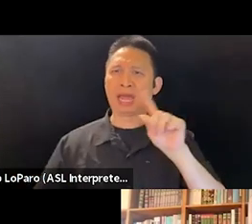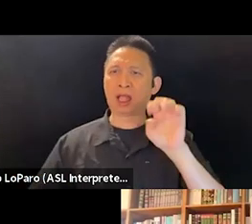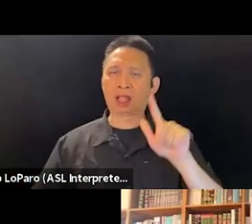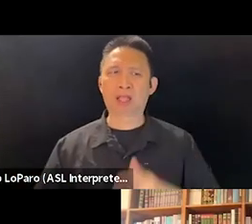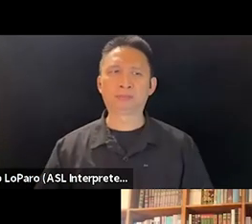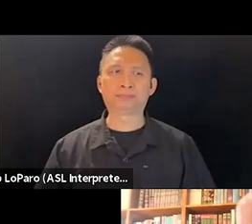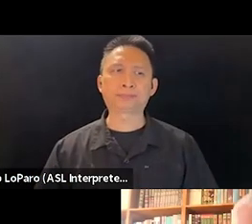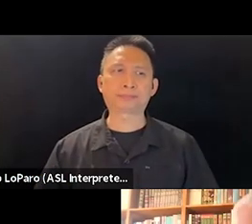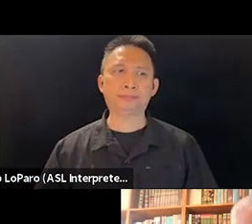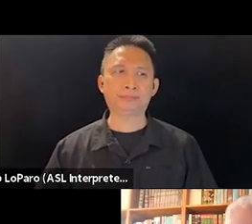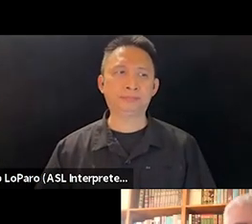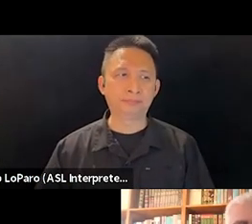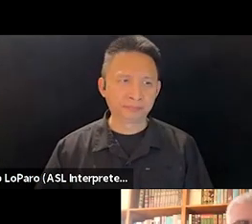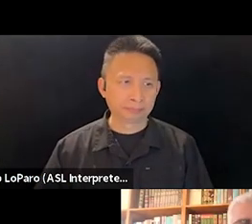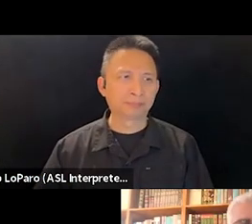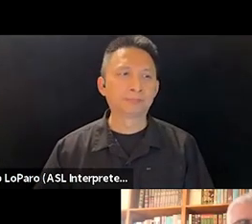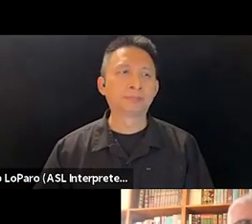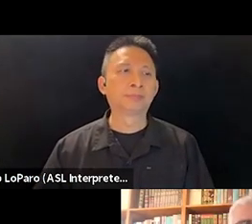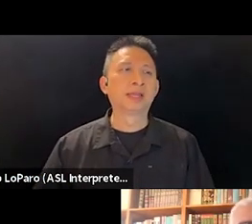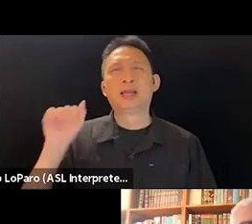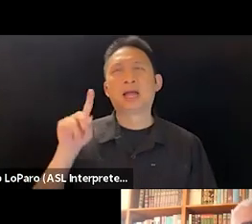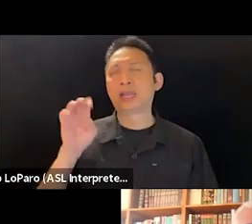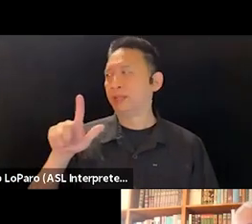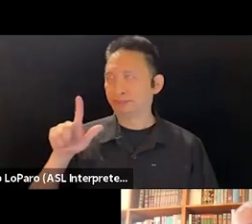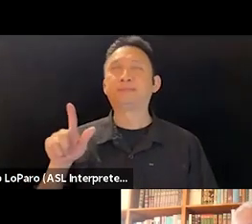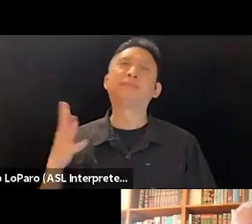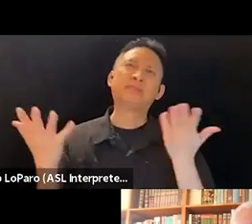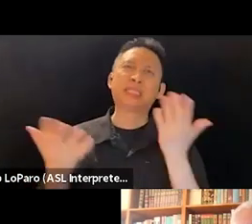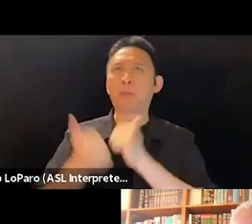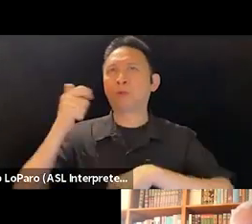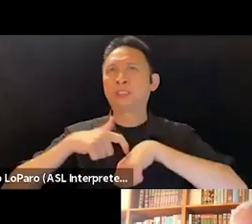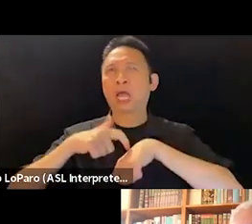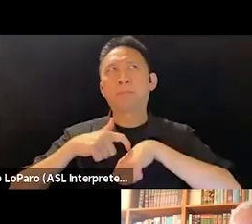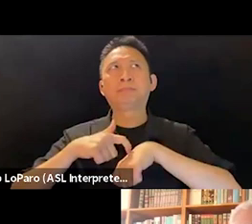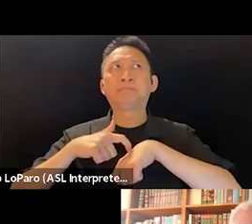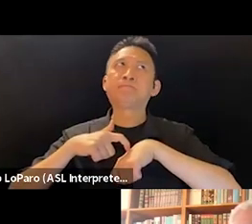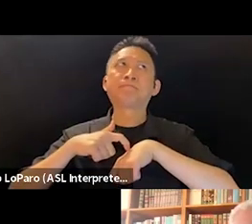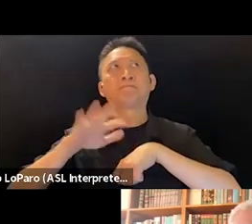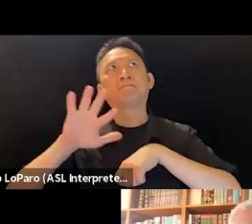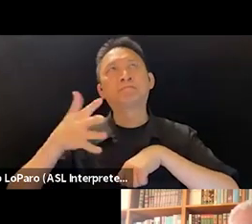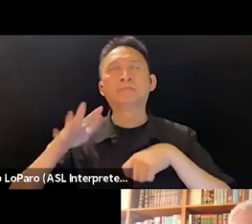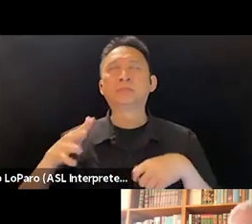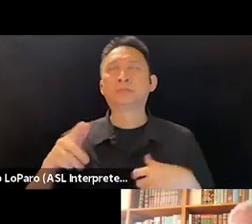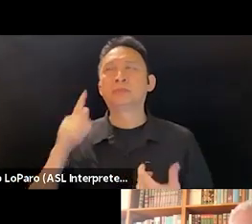Yes, thank you for this question. Usually depends the project when being pitched